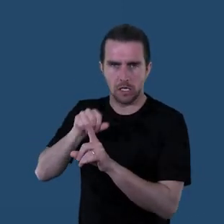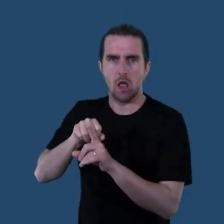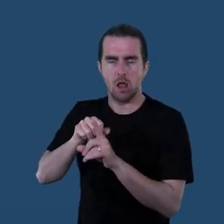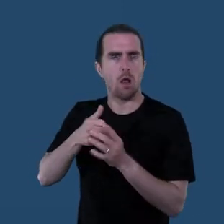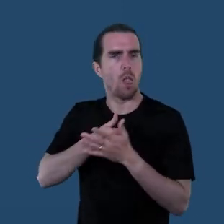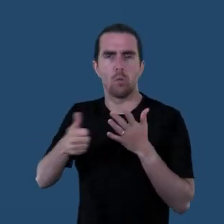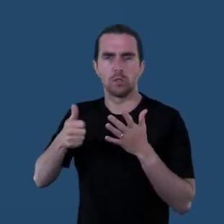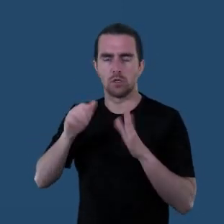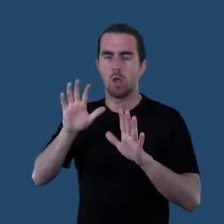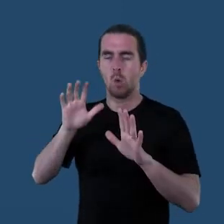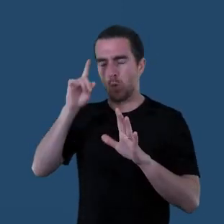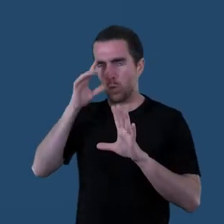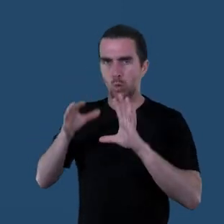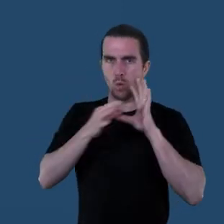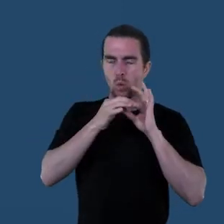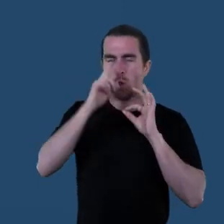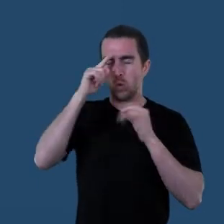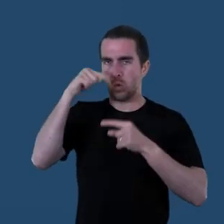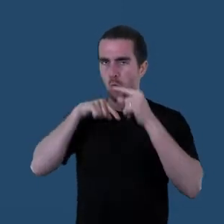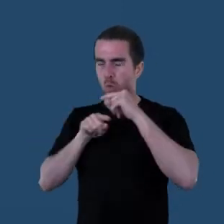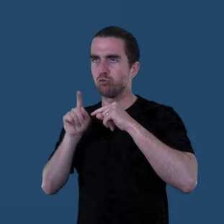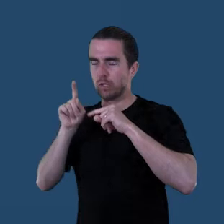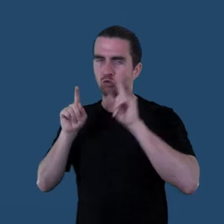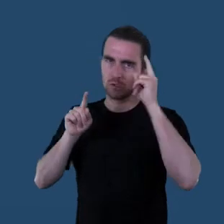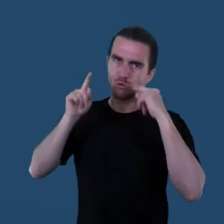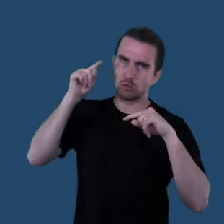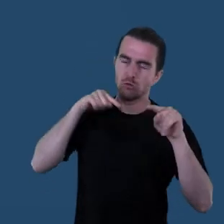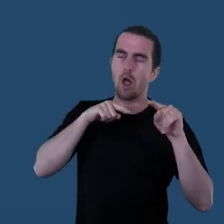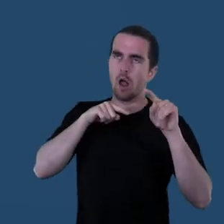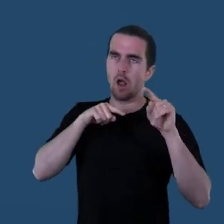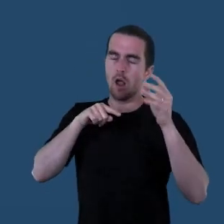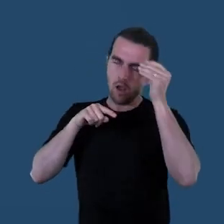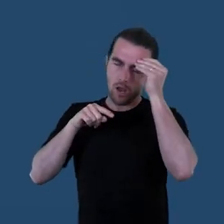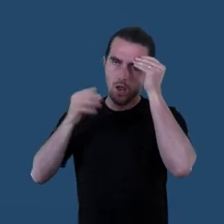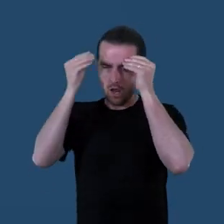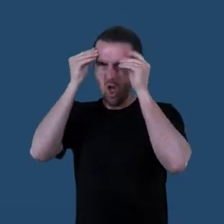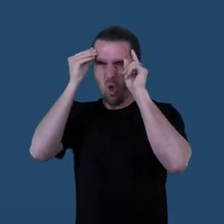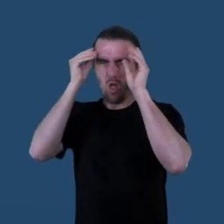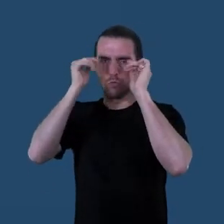There's a constant recalibration, if you'd like, a resetting of our knowledge in some areas.